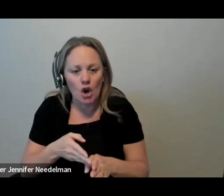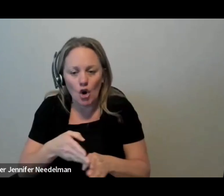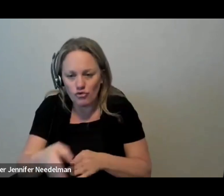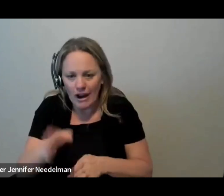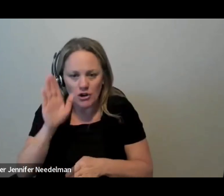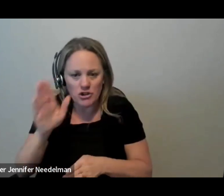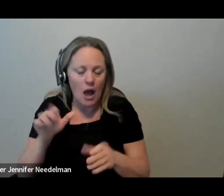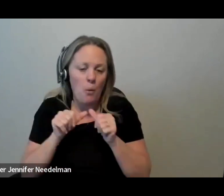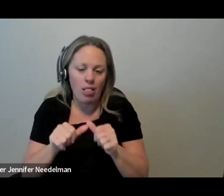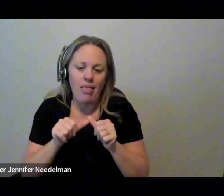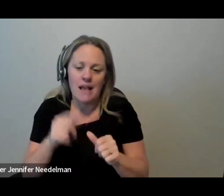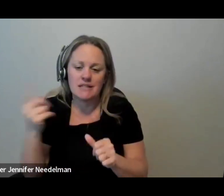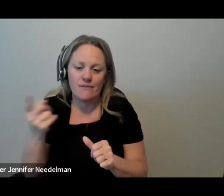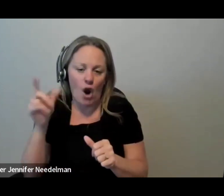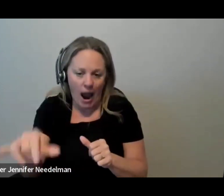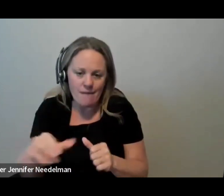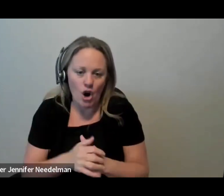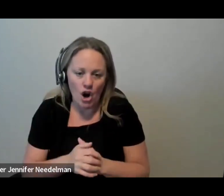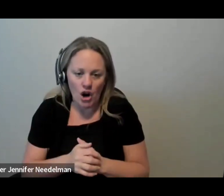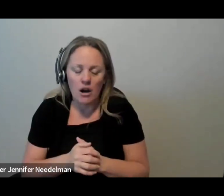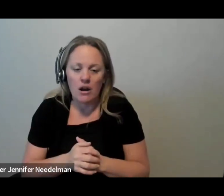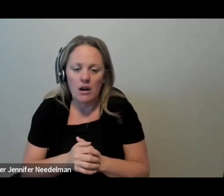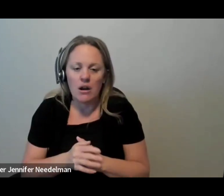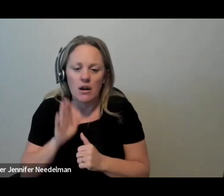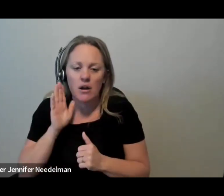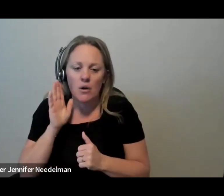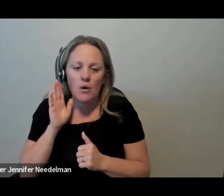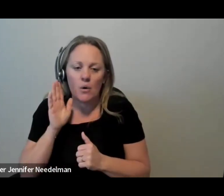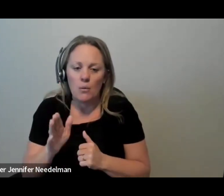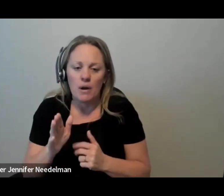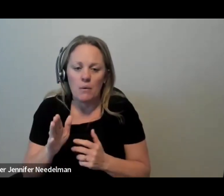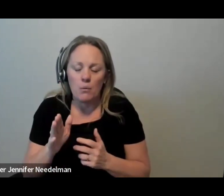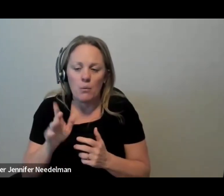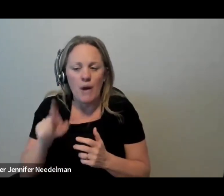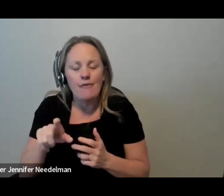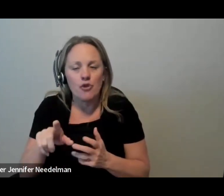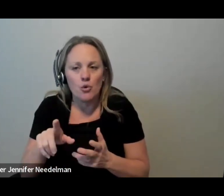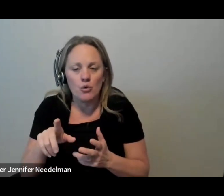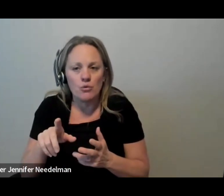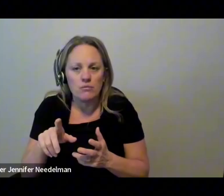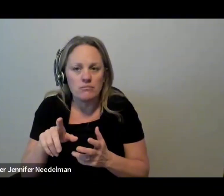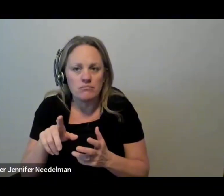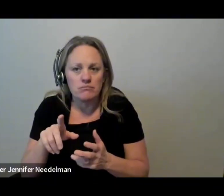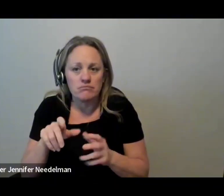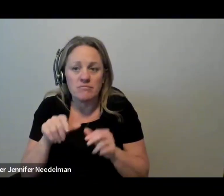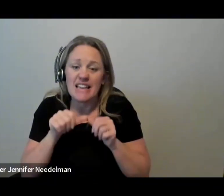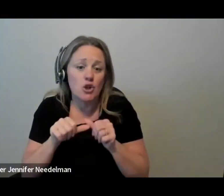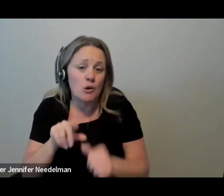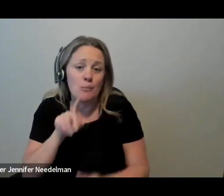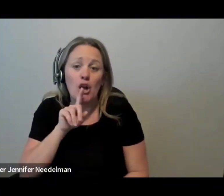and are highly sought after. And we'll get into that. But we have to keep, we have to be real, right? Because you don't get into this work